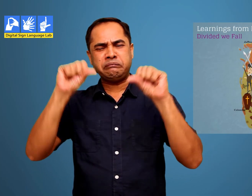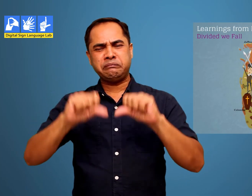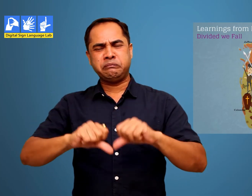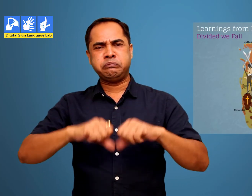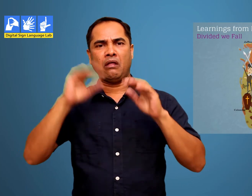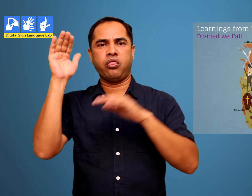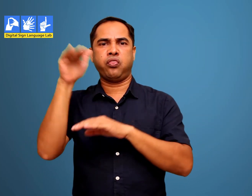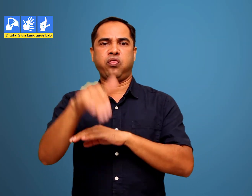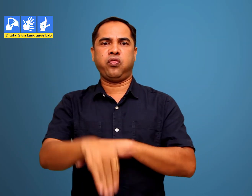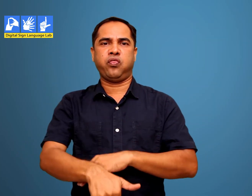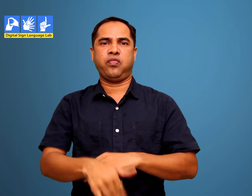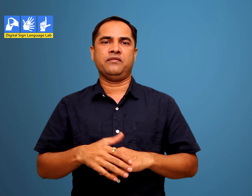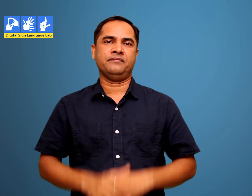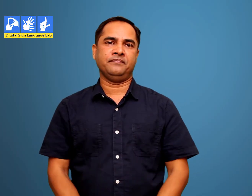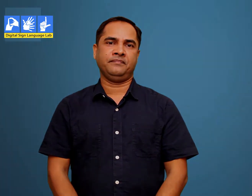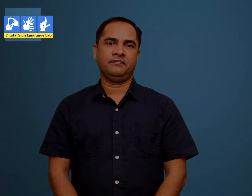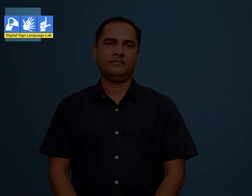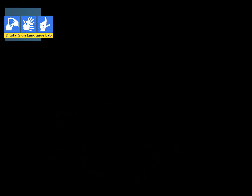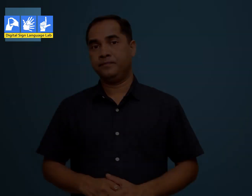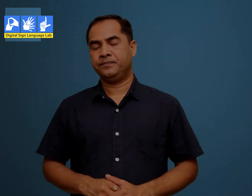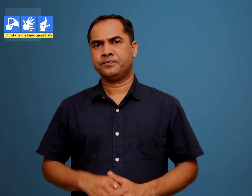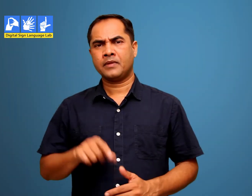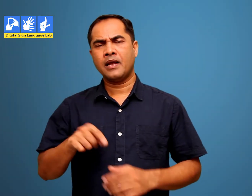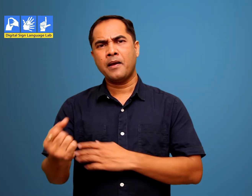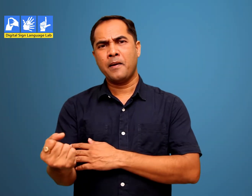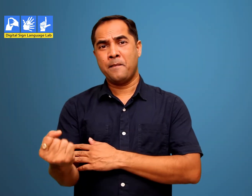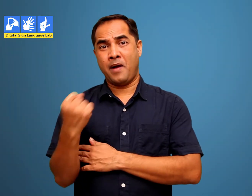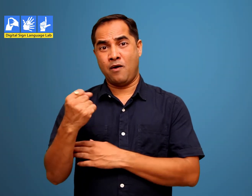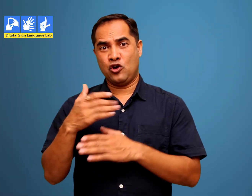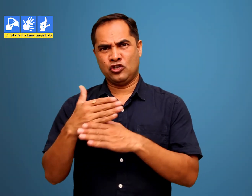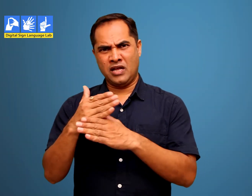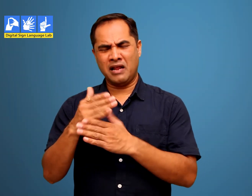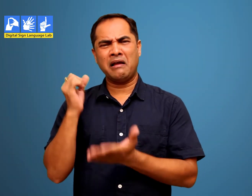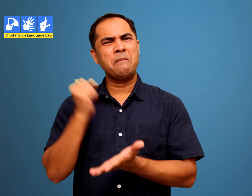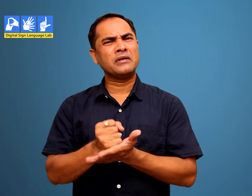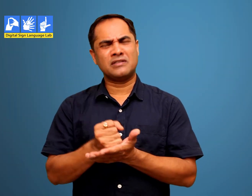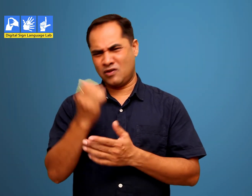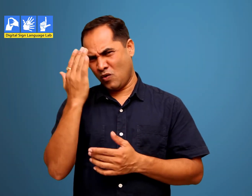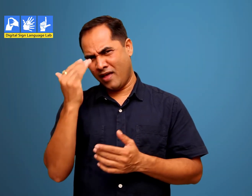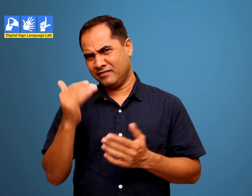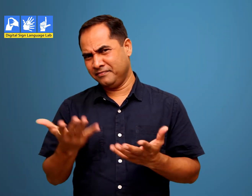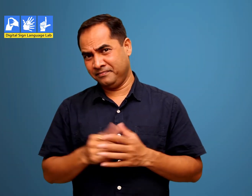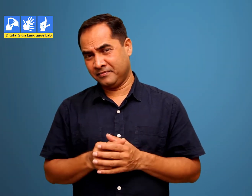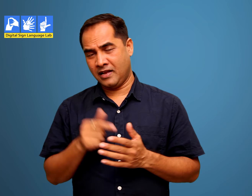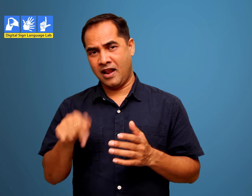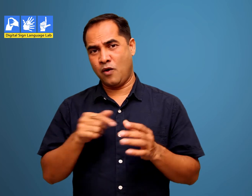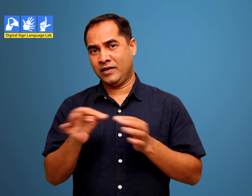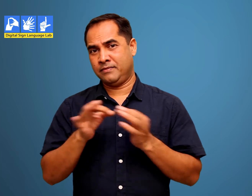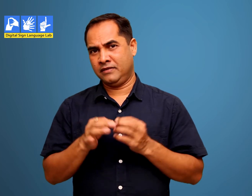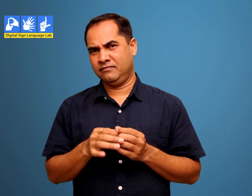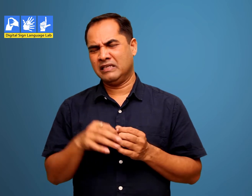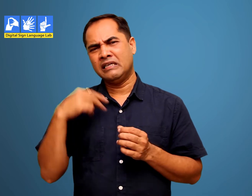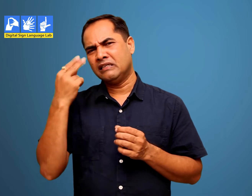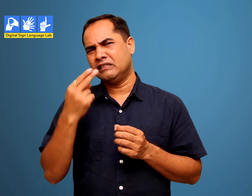Why is power sharing desirable? I'll explain two main reasons the first